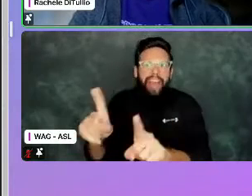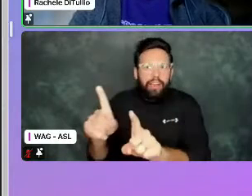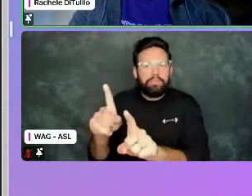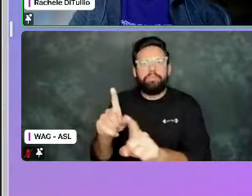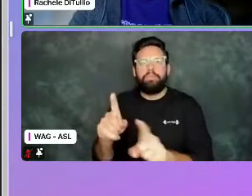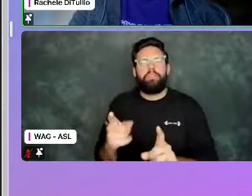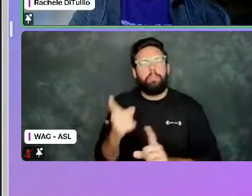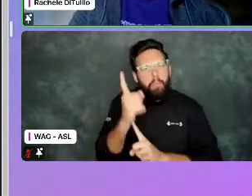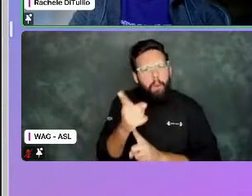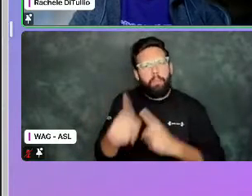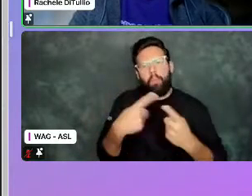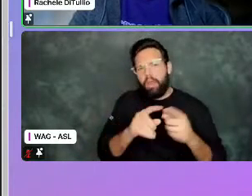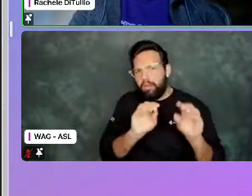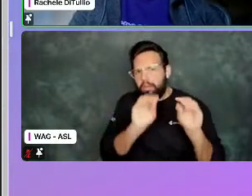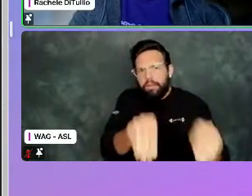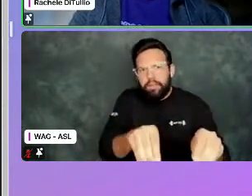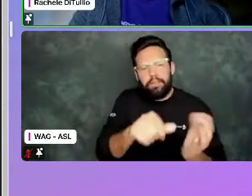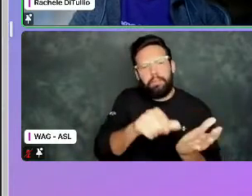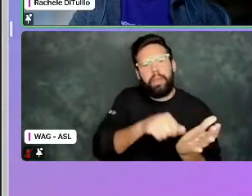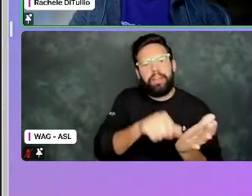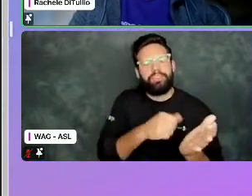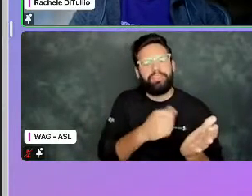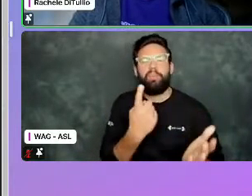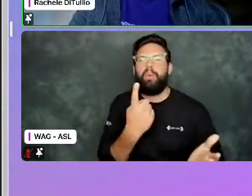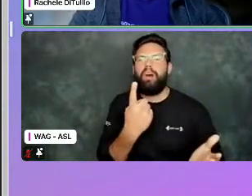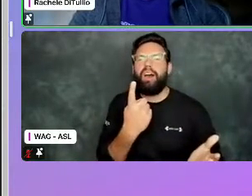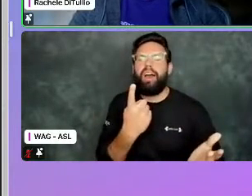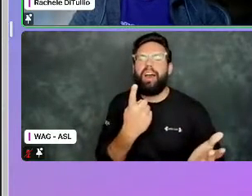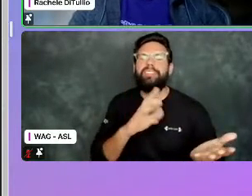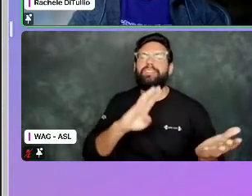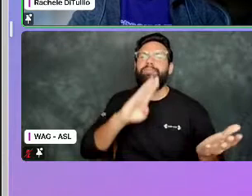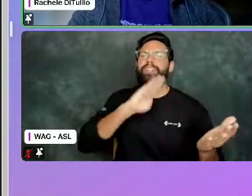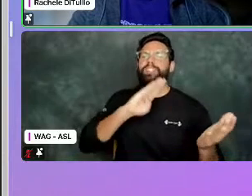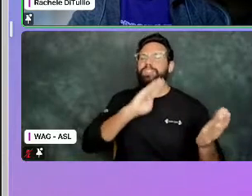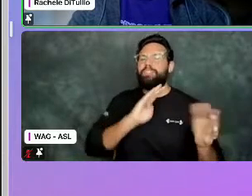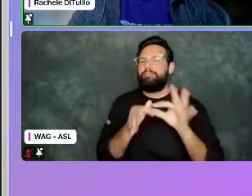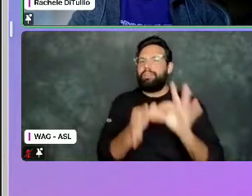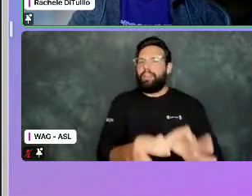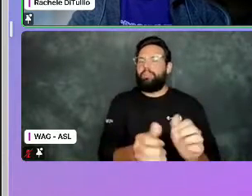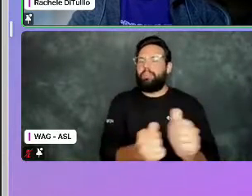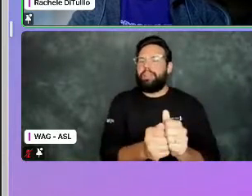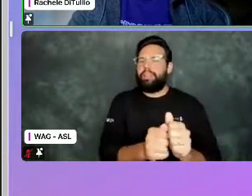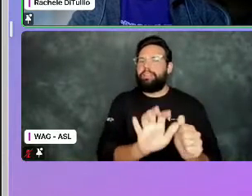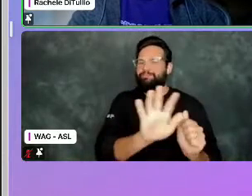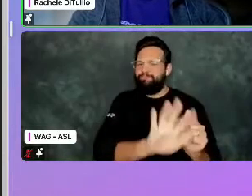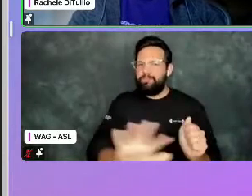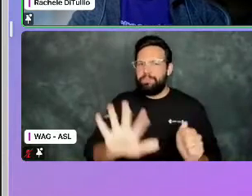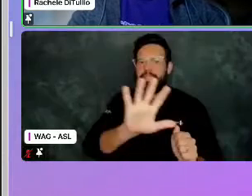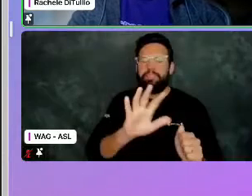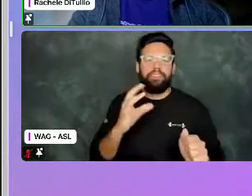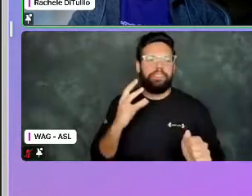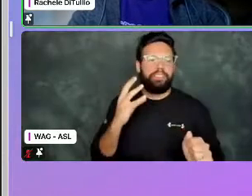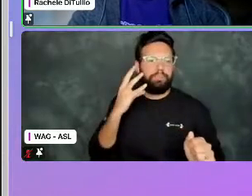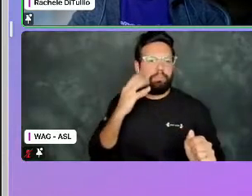into an element that already has status, and that will announce the error message as soon as it's on the page.